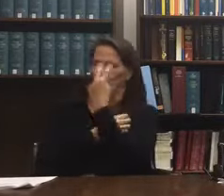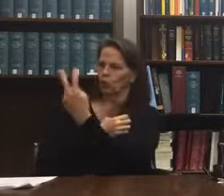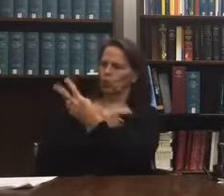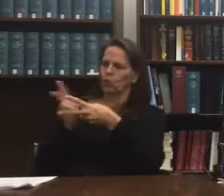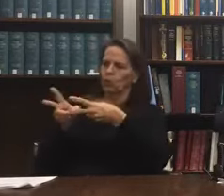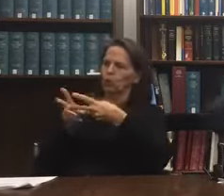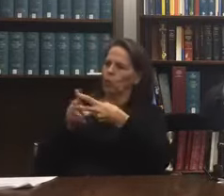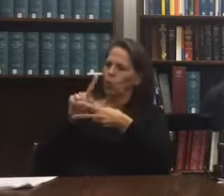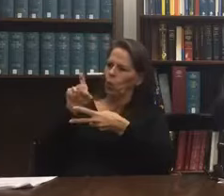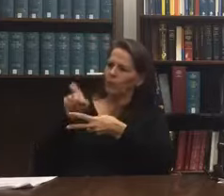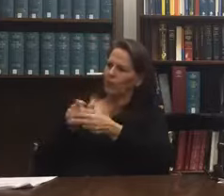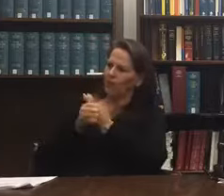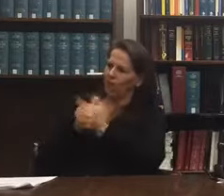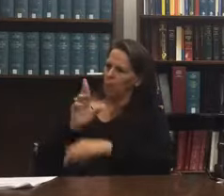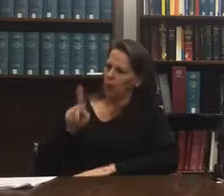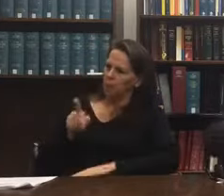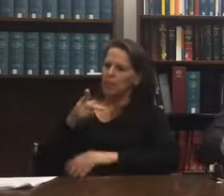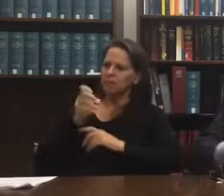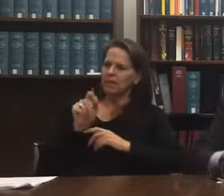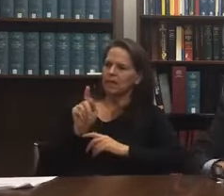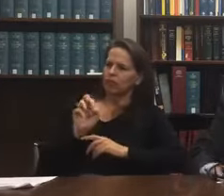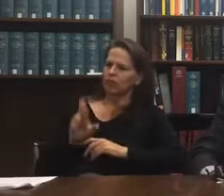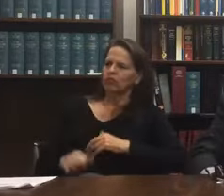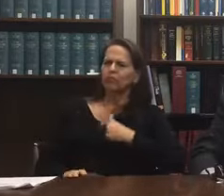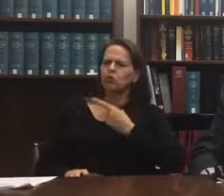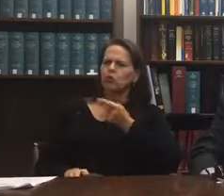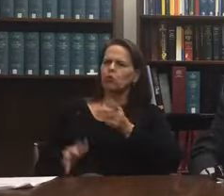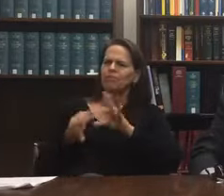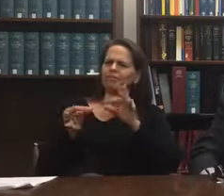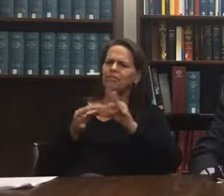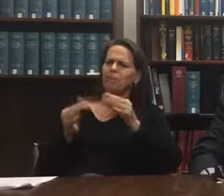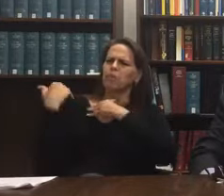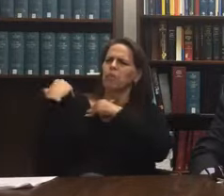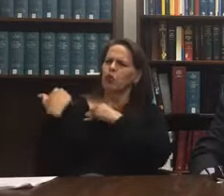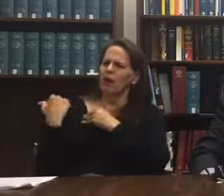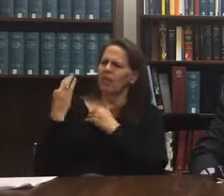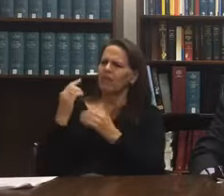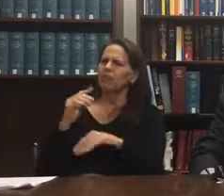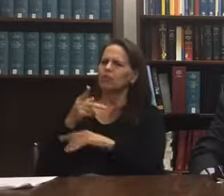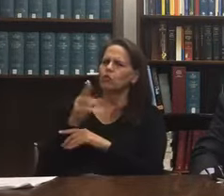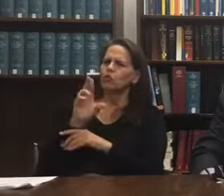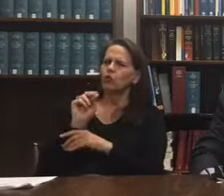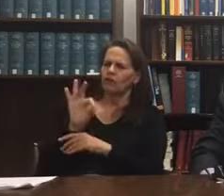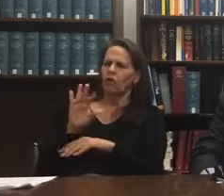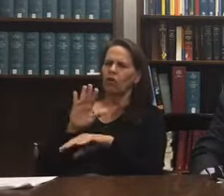Peter you you mentioned the burden of proof being on the health plan or on the